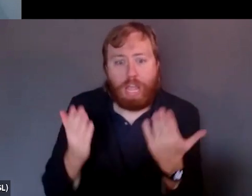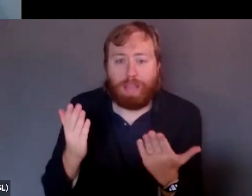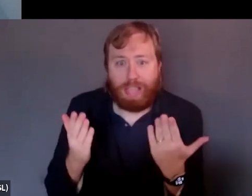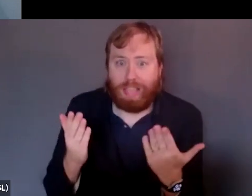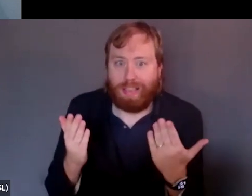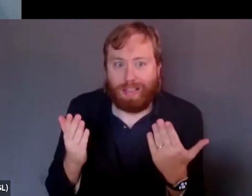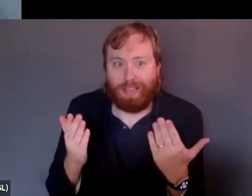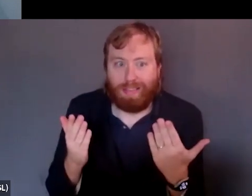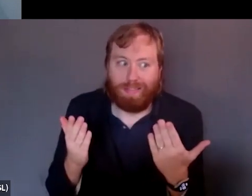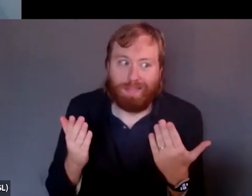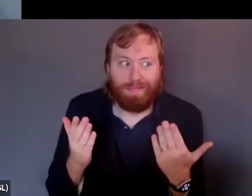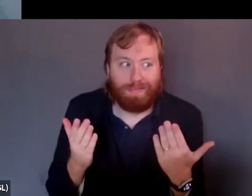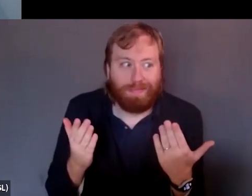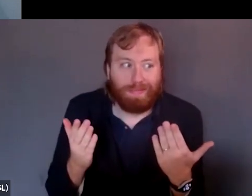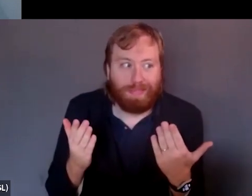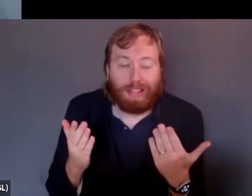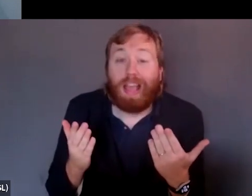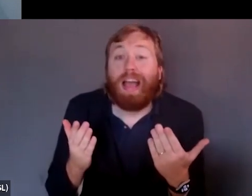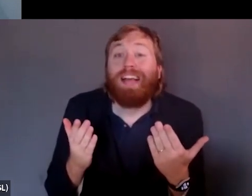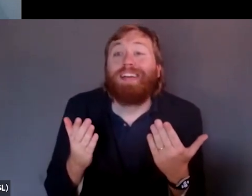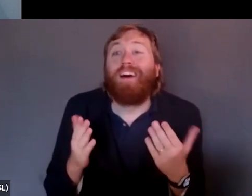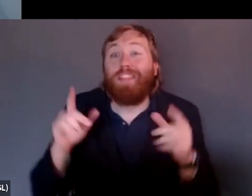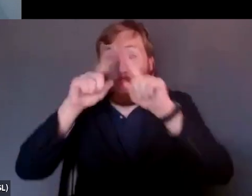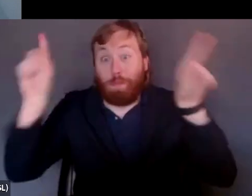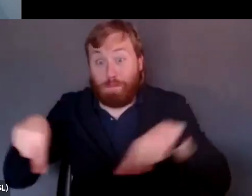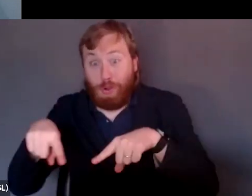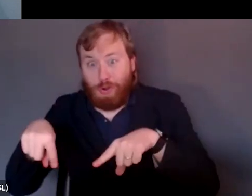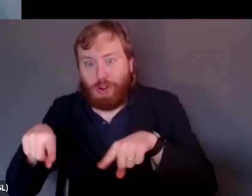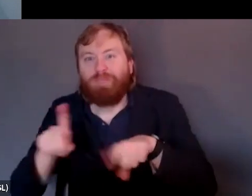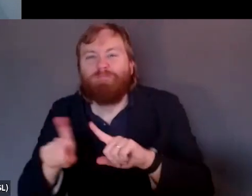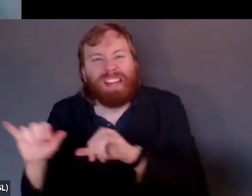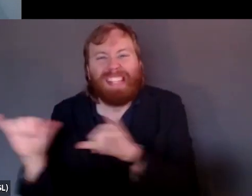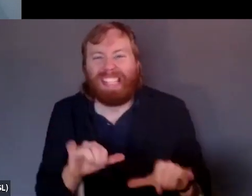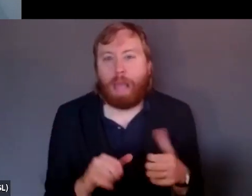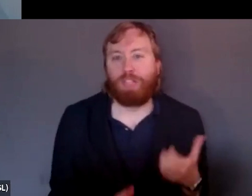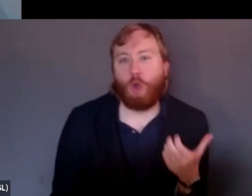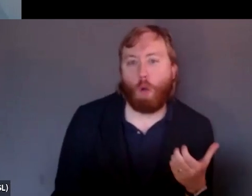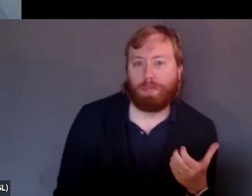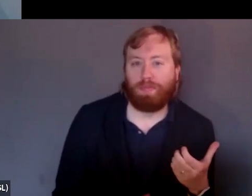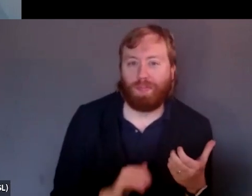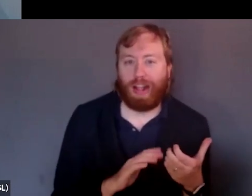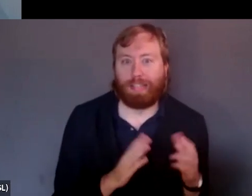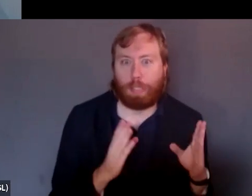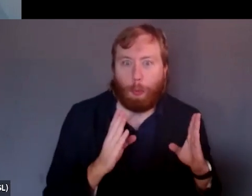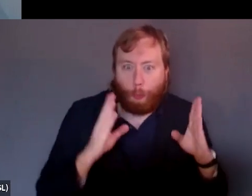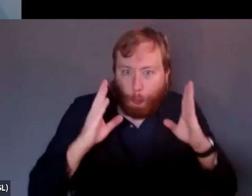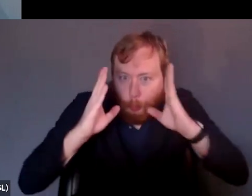Very true. >> AMBER: You had mentioned maps and Kaylee had a question about maps that I thought was really good.